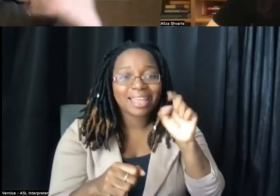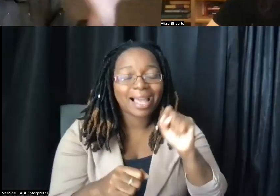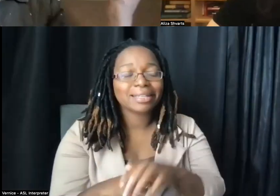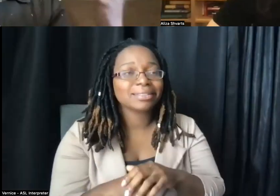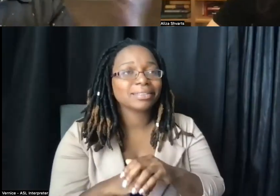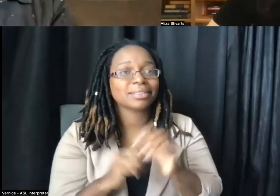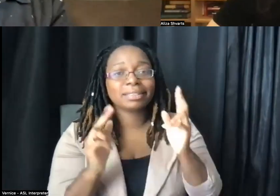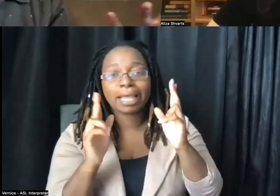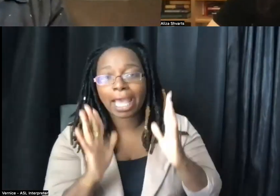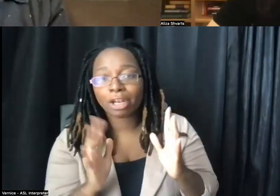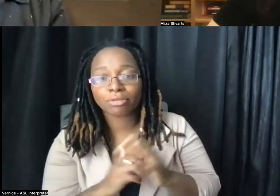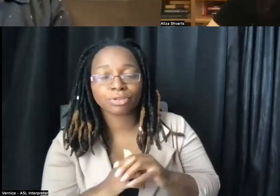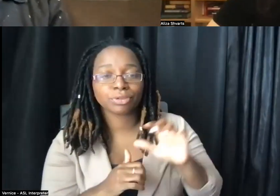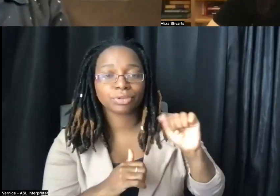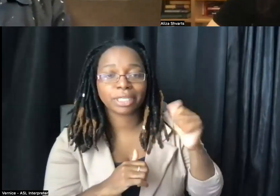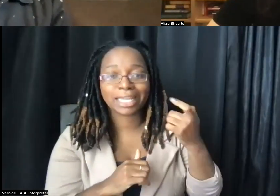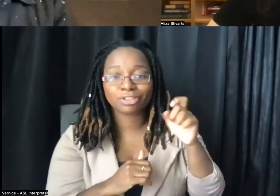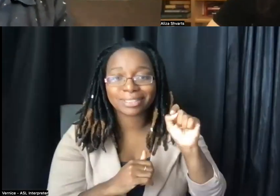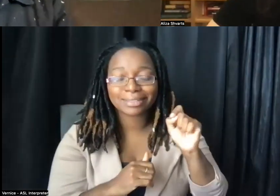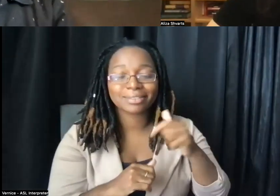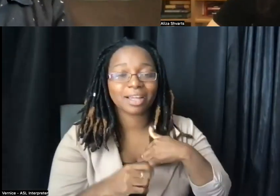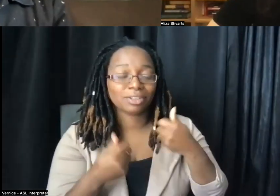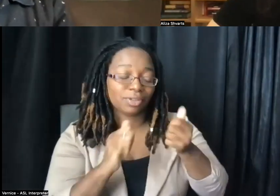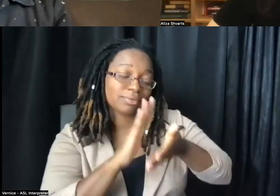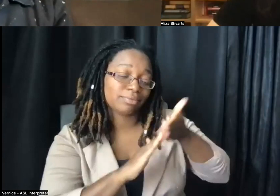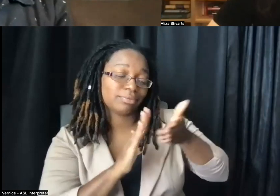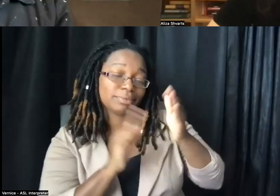we had guests, editors, agents,